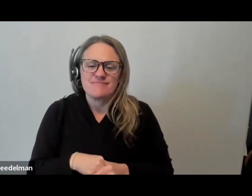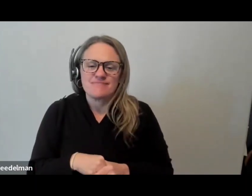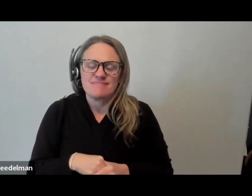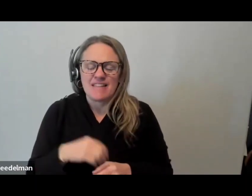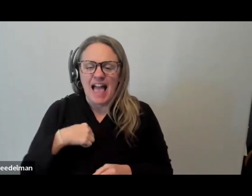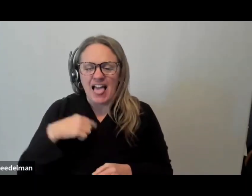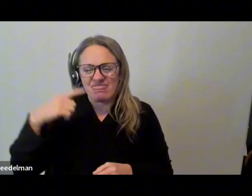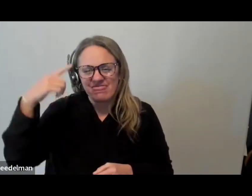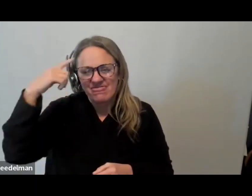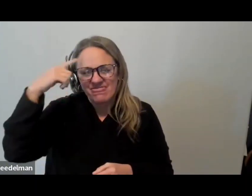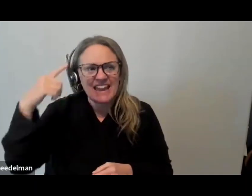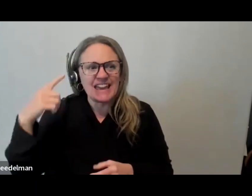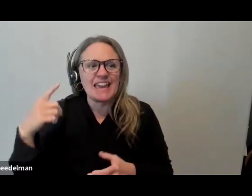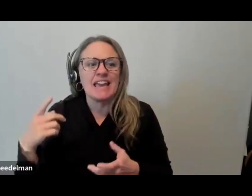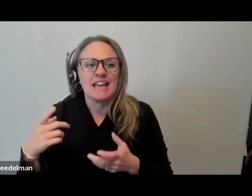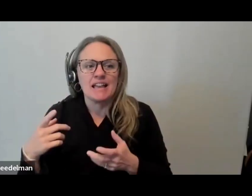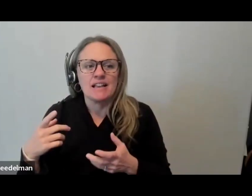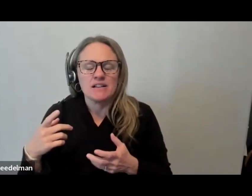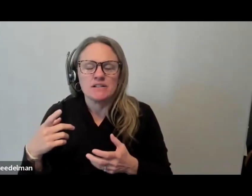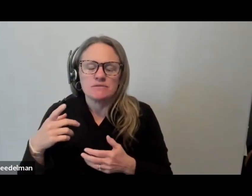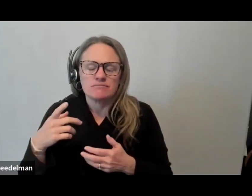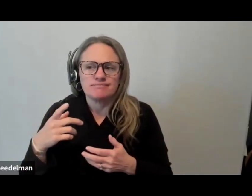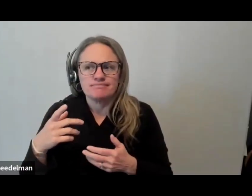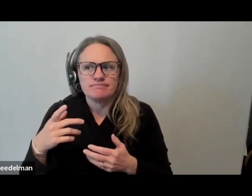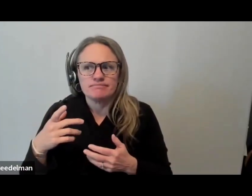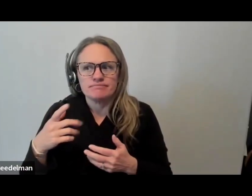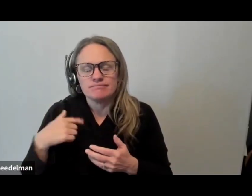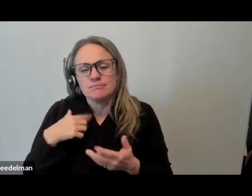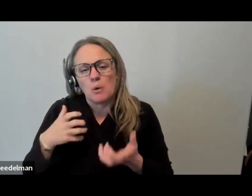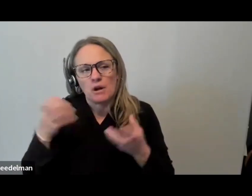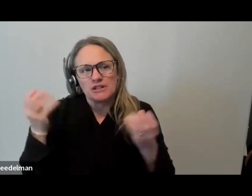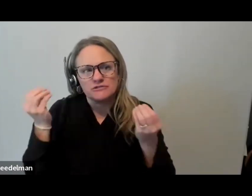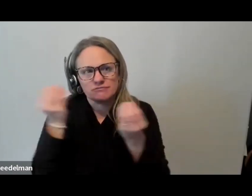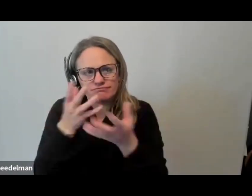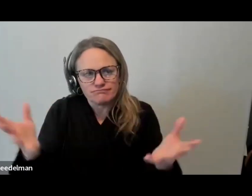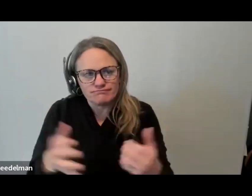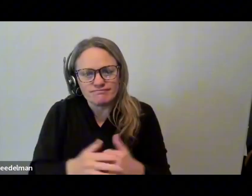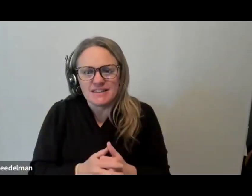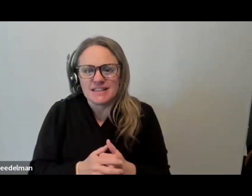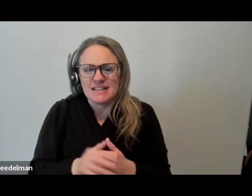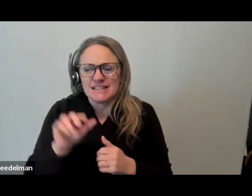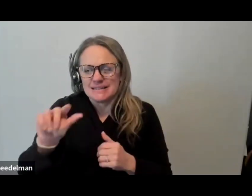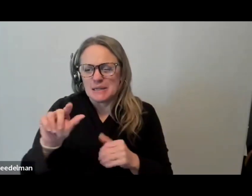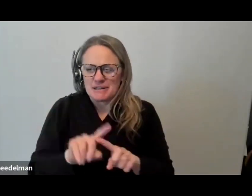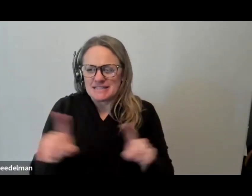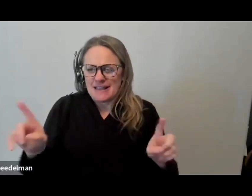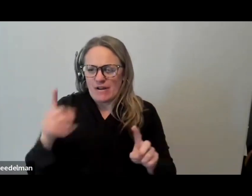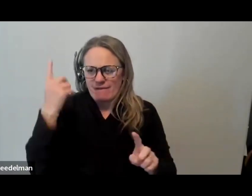what I'll share is I think what's a little different for me, maybe compared to the,